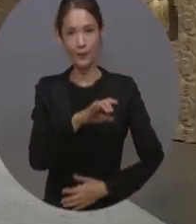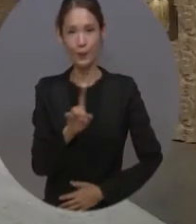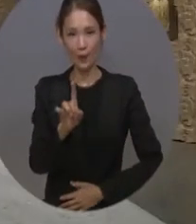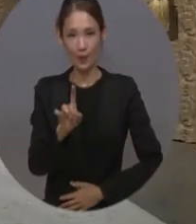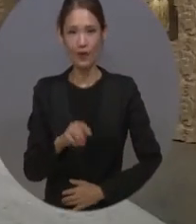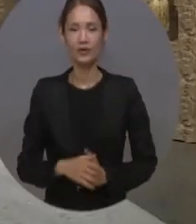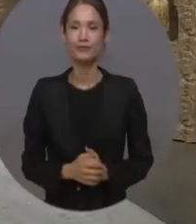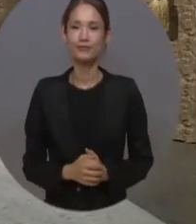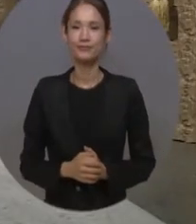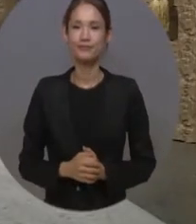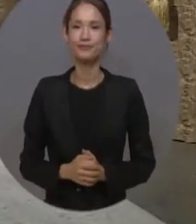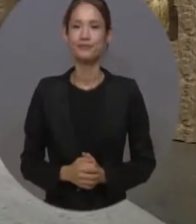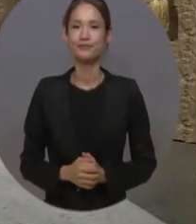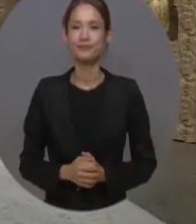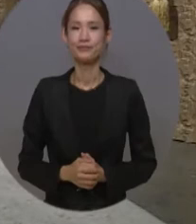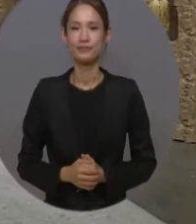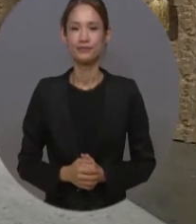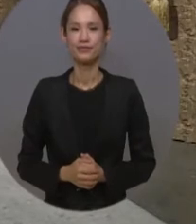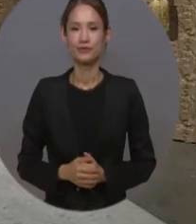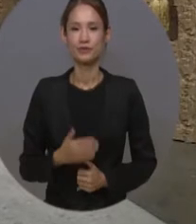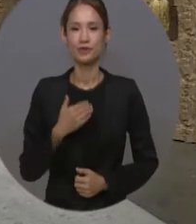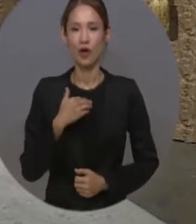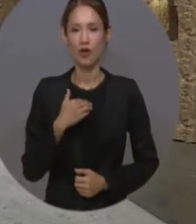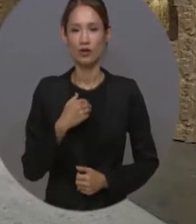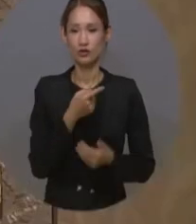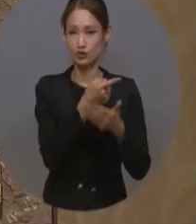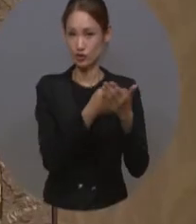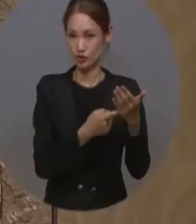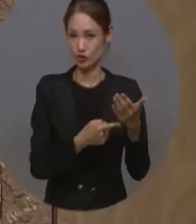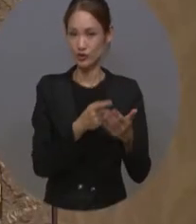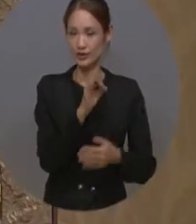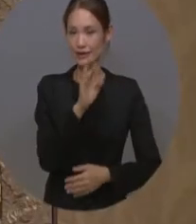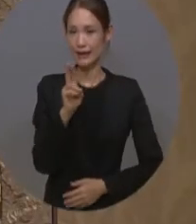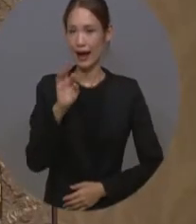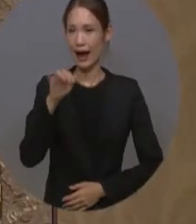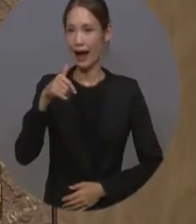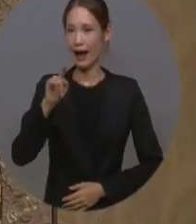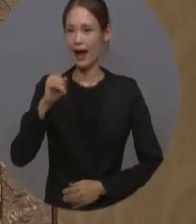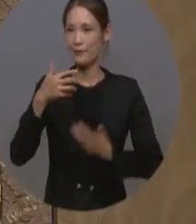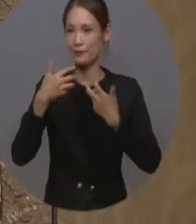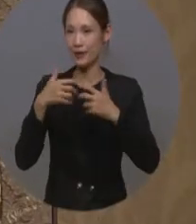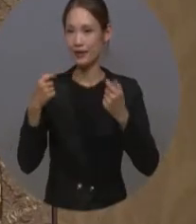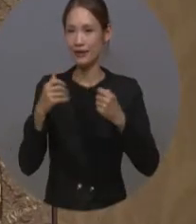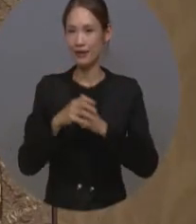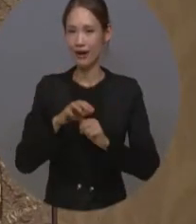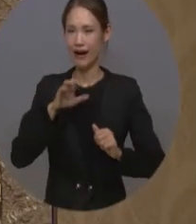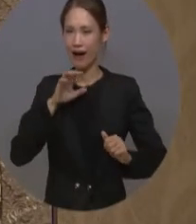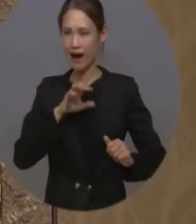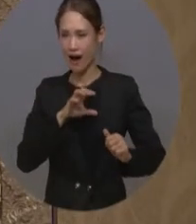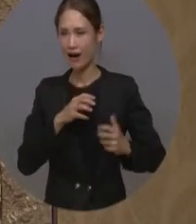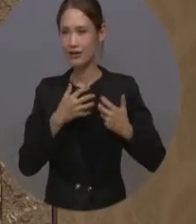We don't use mechanical and compulsory methods such as surgery or positive pressure devices